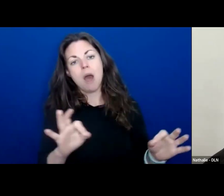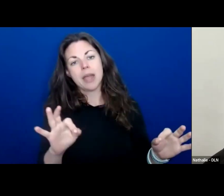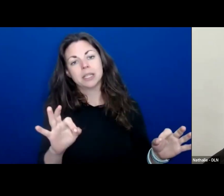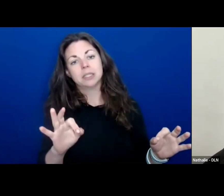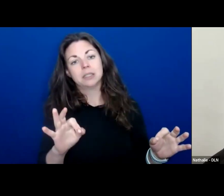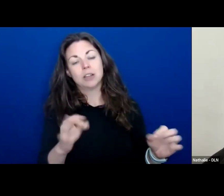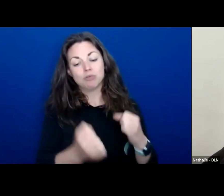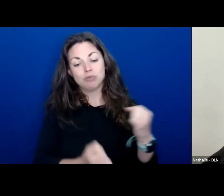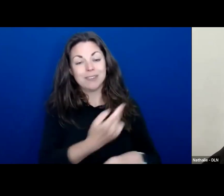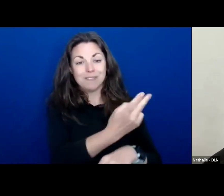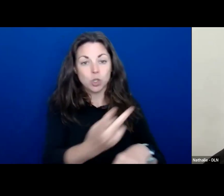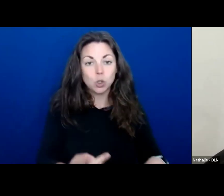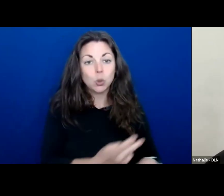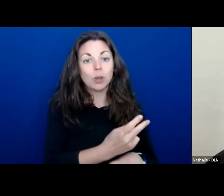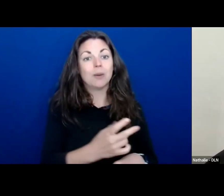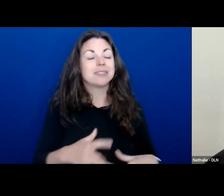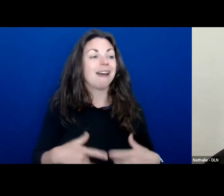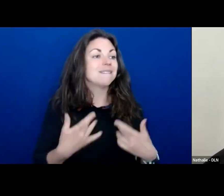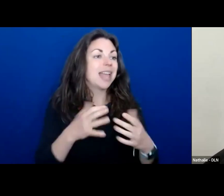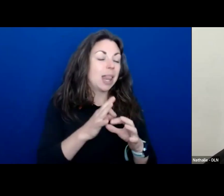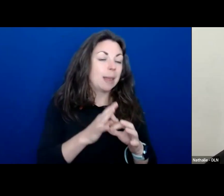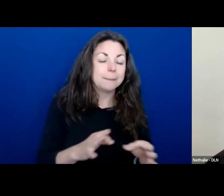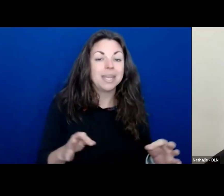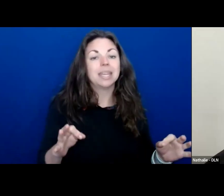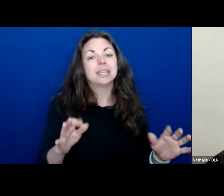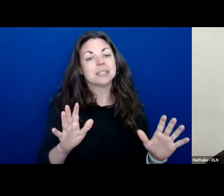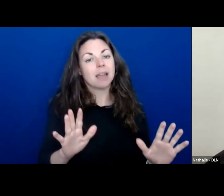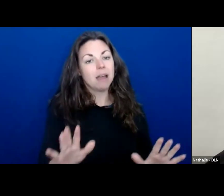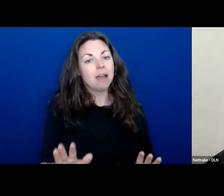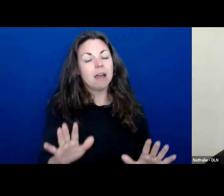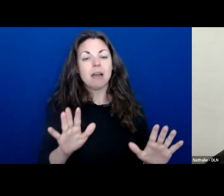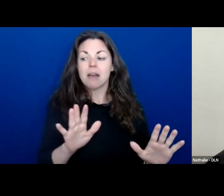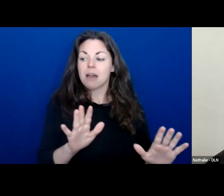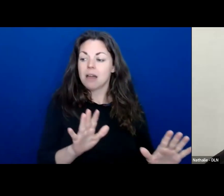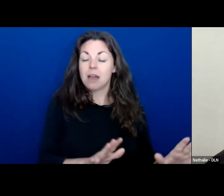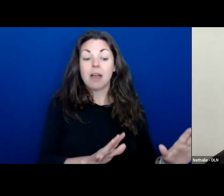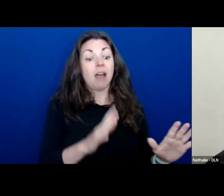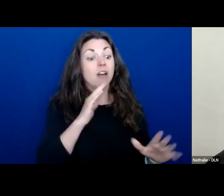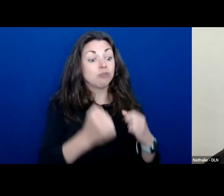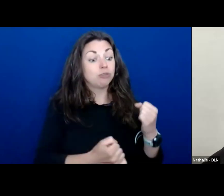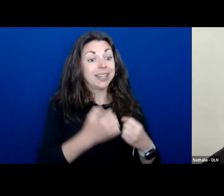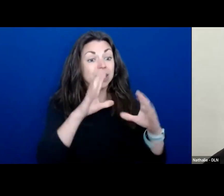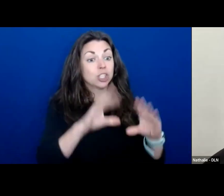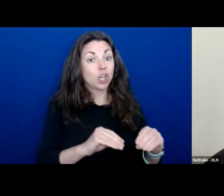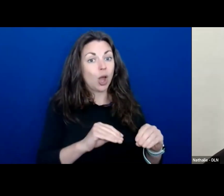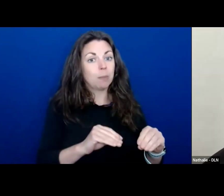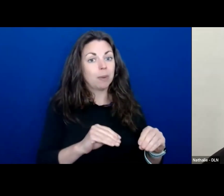running, I feel at peace, and I've noticed that as soon as that stops, then things get bad again.